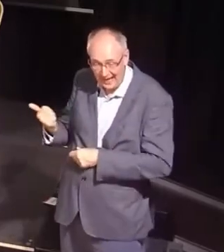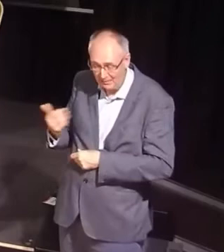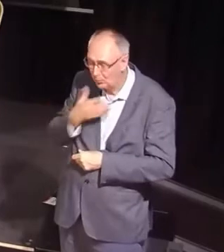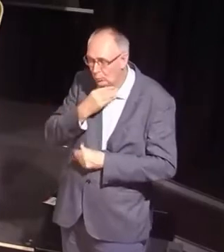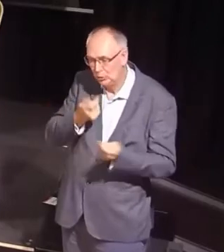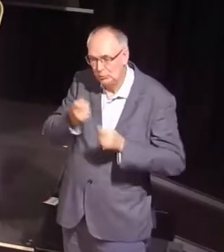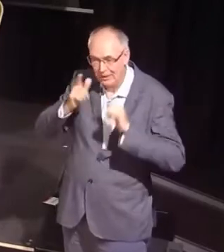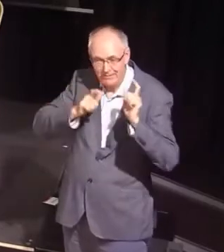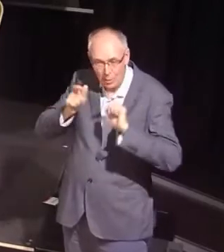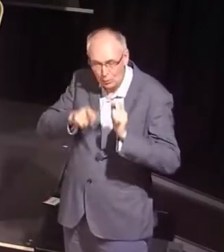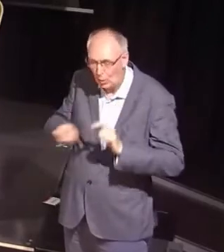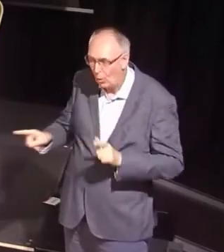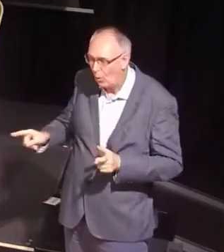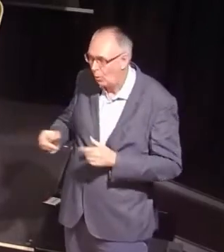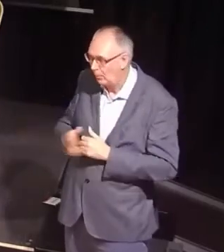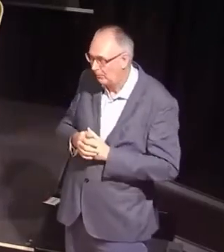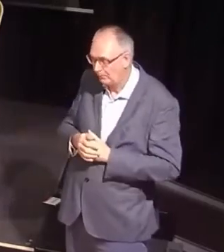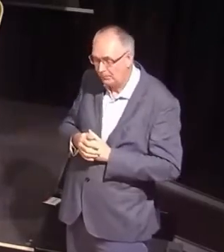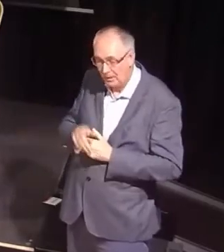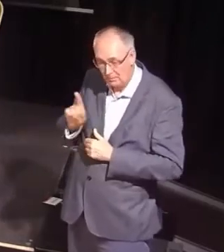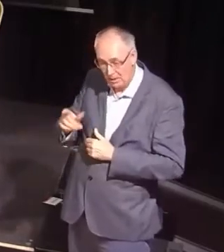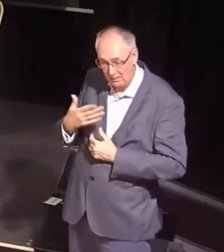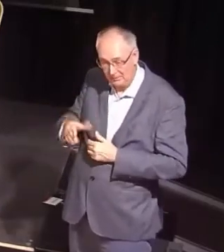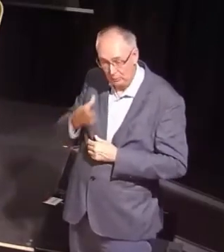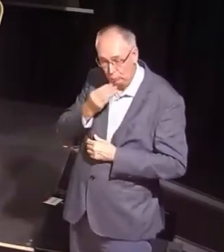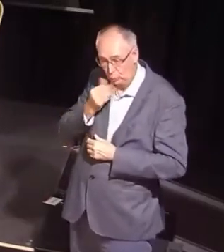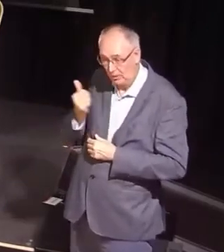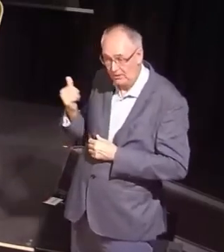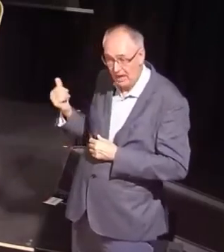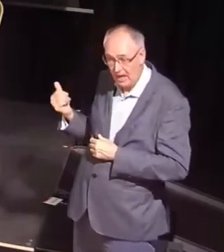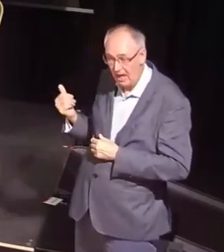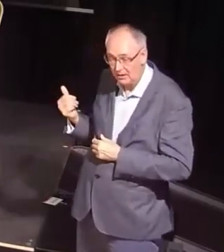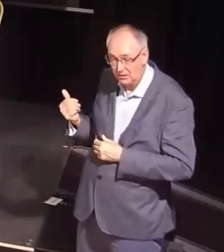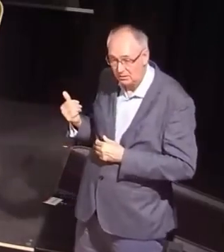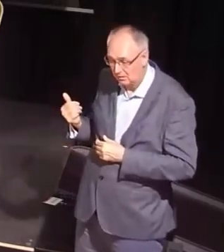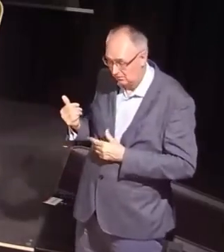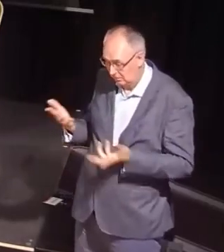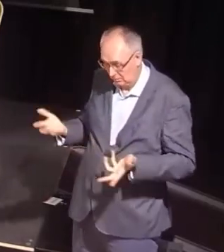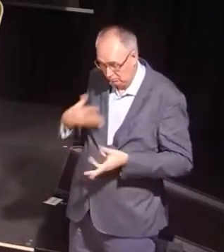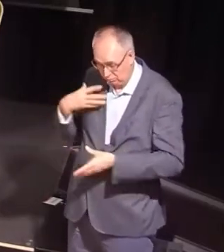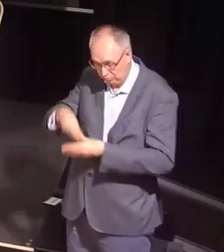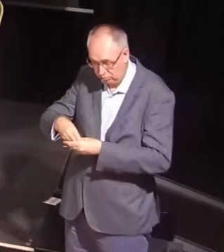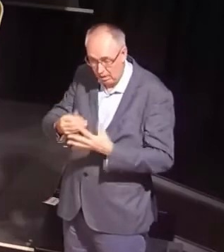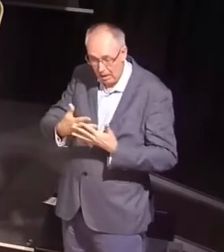but we've been able to successfully use this tecnique to have them playing multi-player against their family,